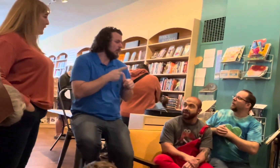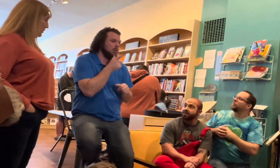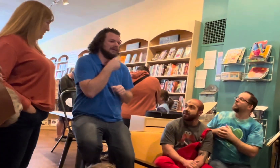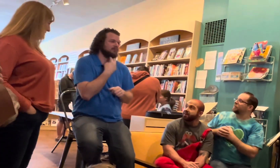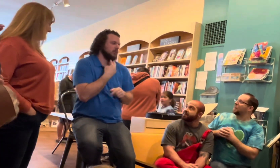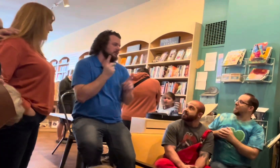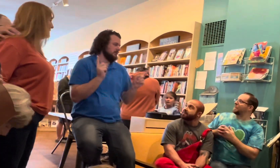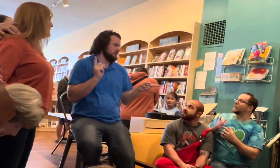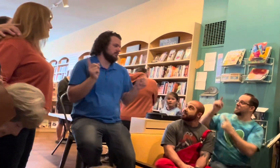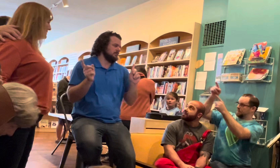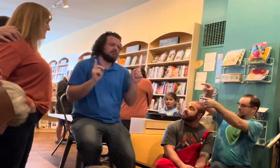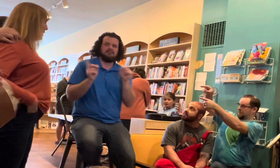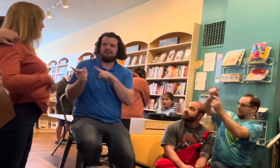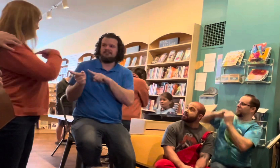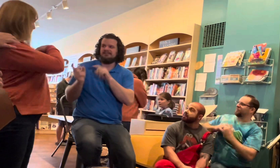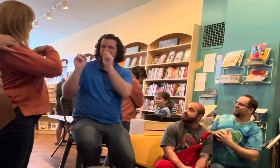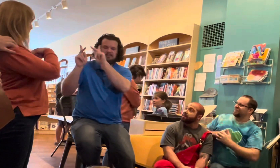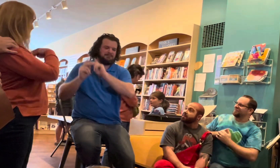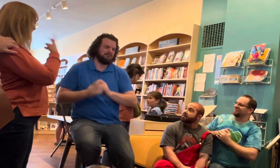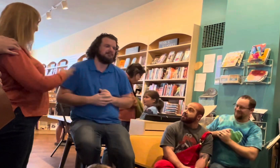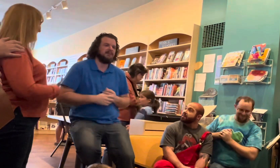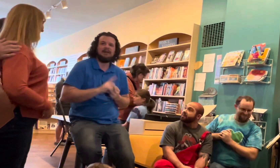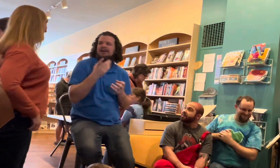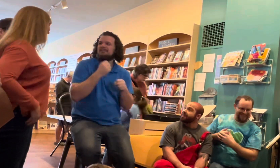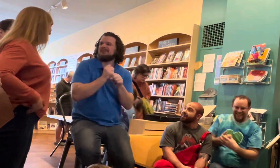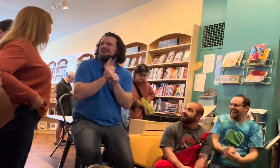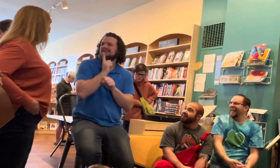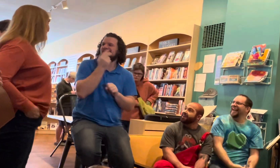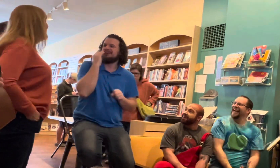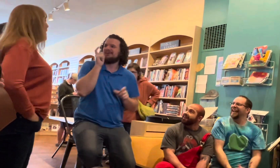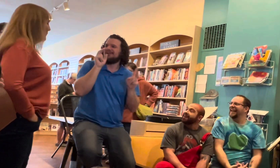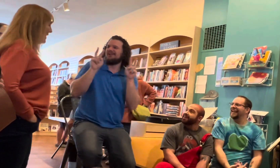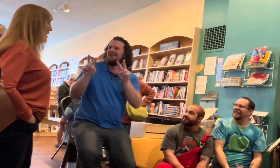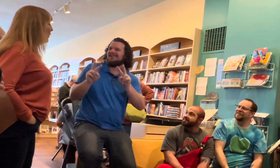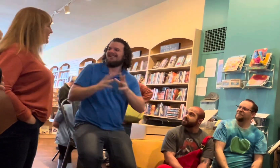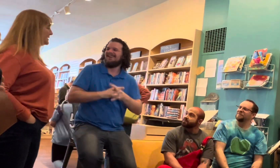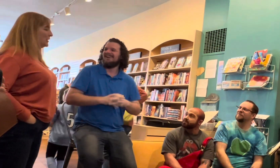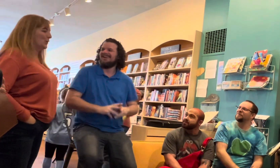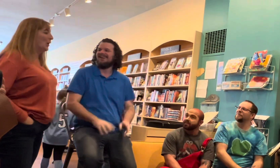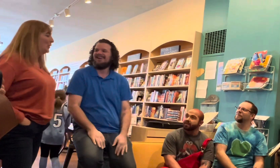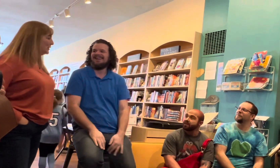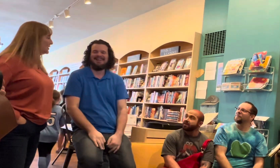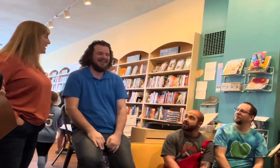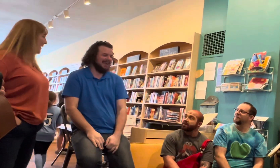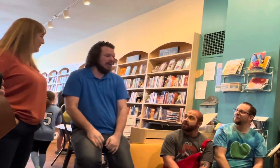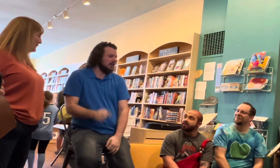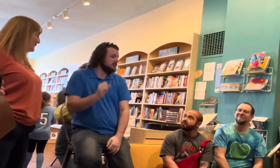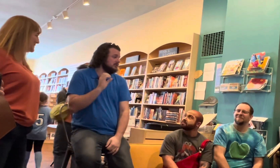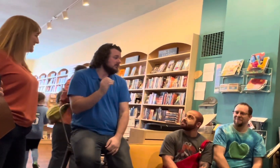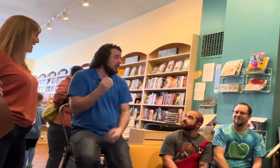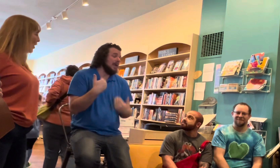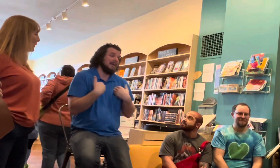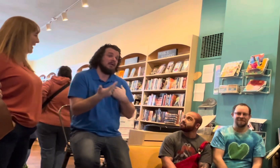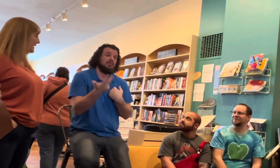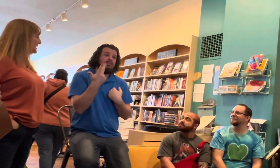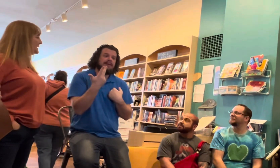first. Okay, I wanted to know who to look at. Okay,